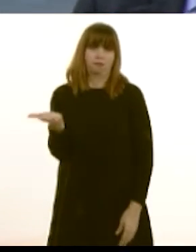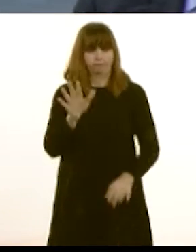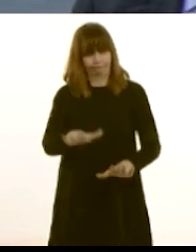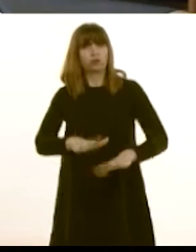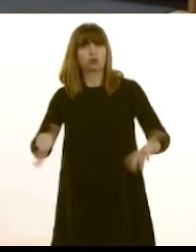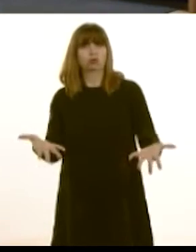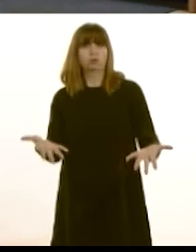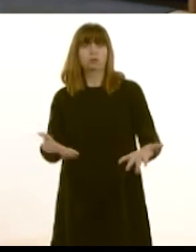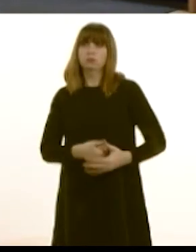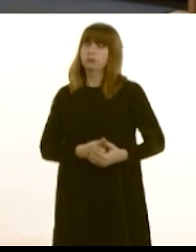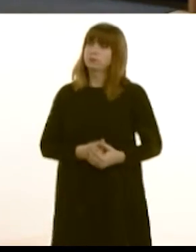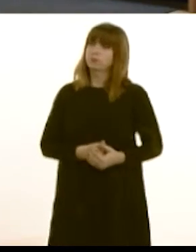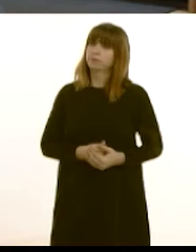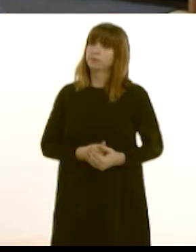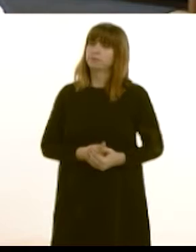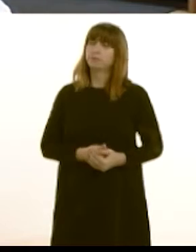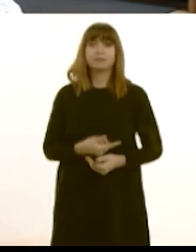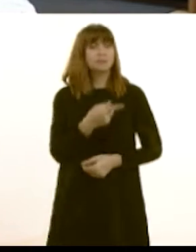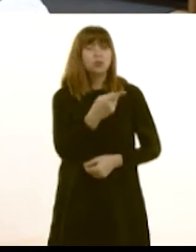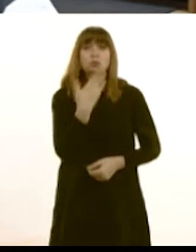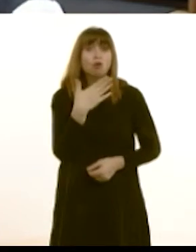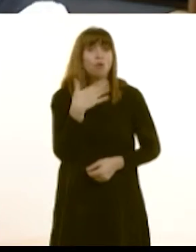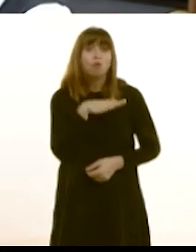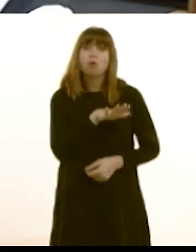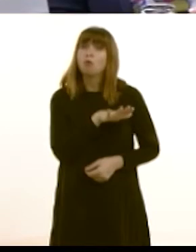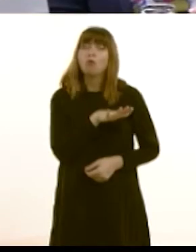Carwyn Jones: Well, the leader of the Liberal Democrats is mistaken, because the evaluation